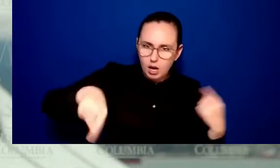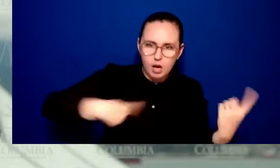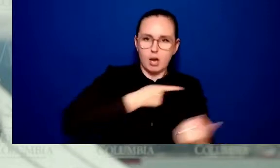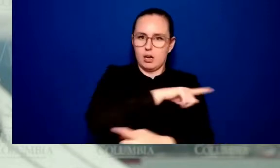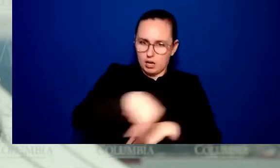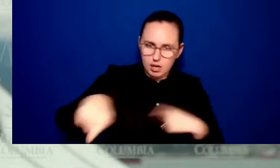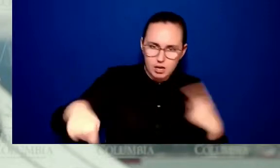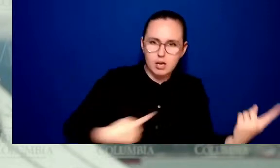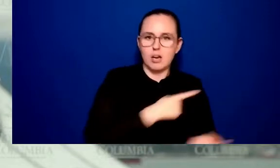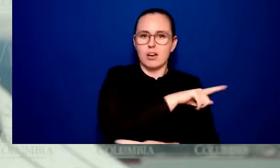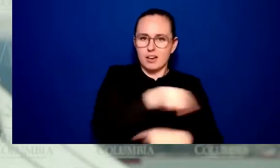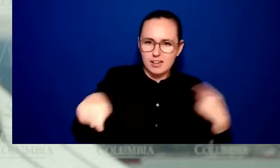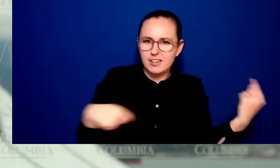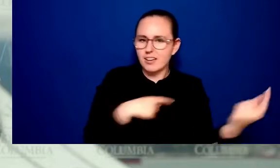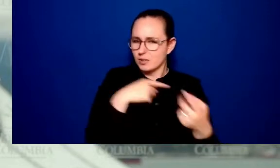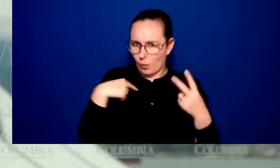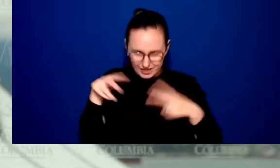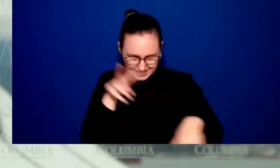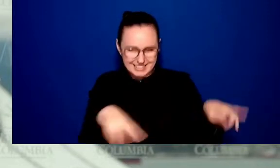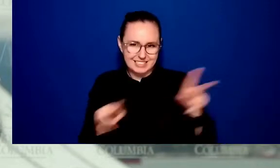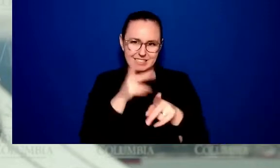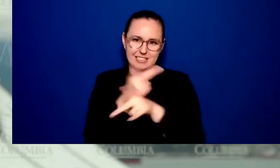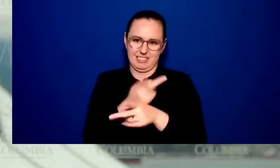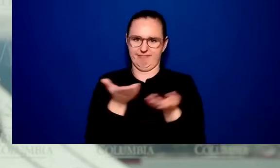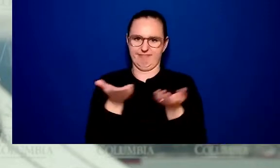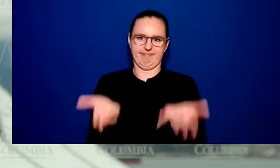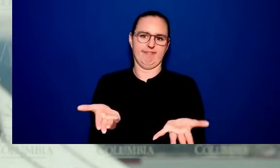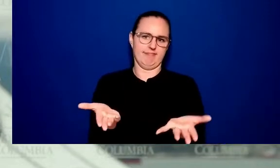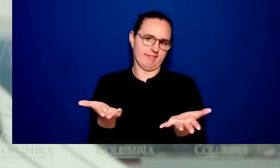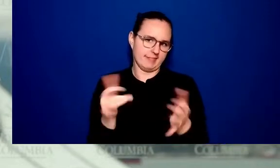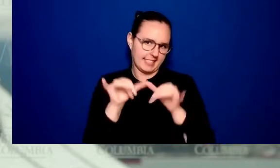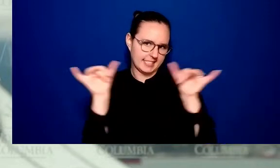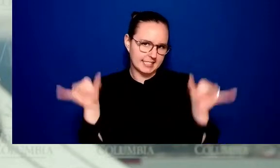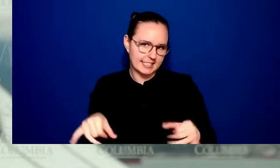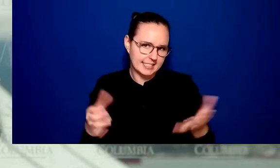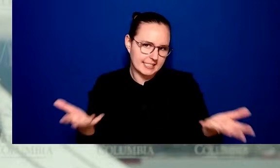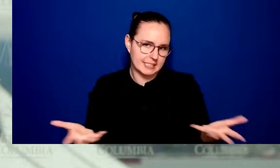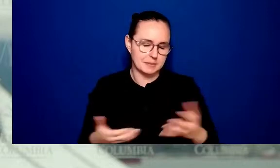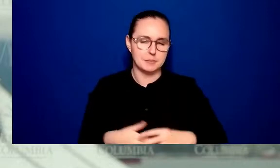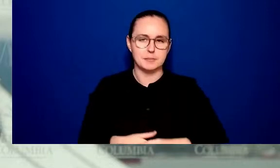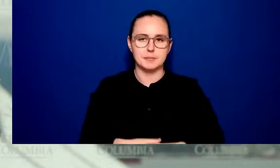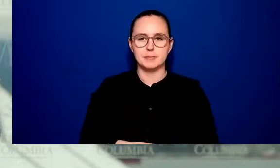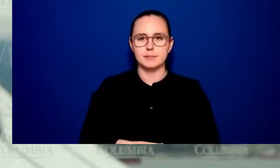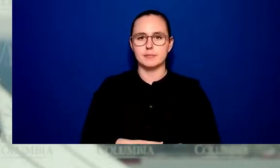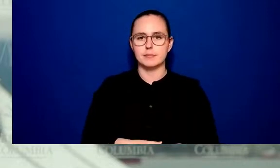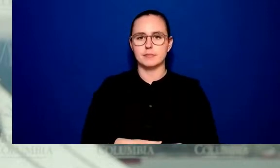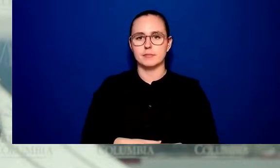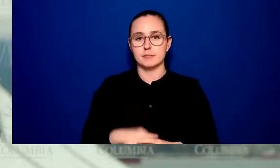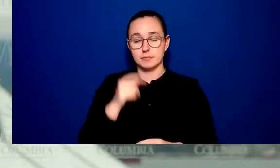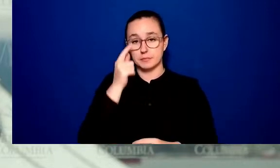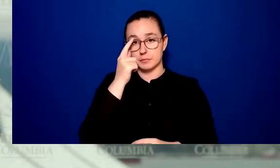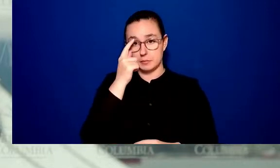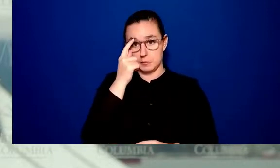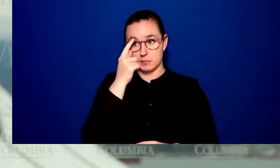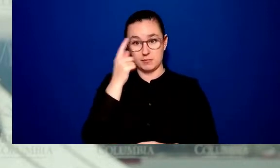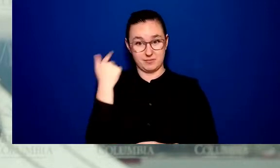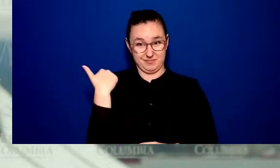place have put into place during busy weekends throughout the summer, especially in the subsequent weekends when we had